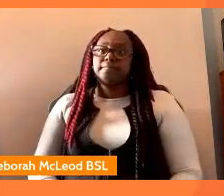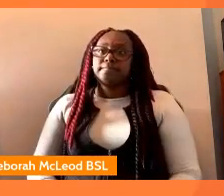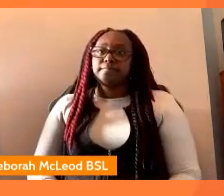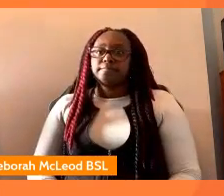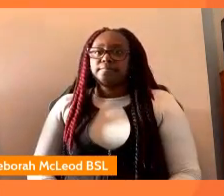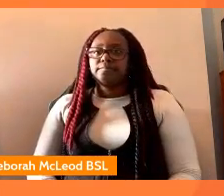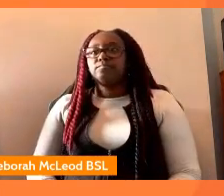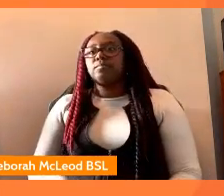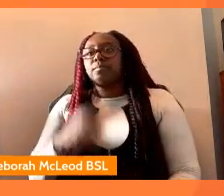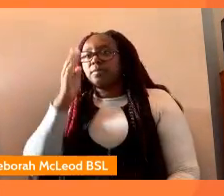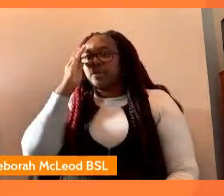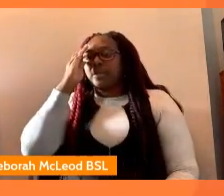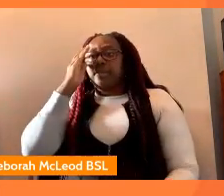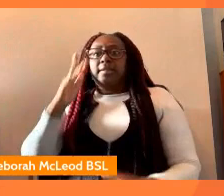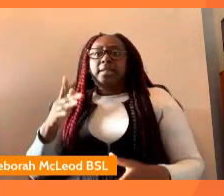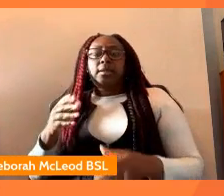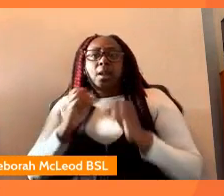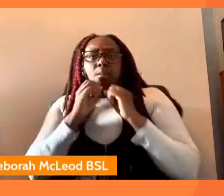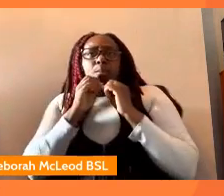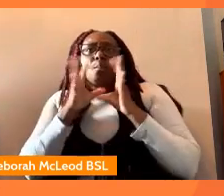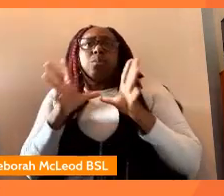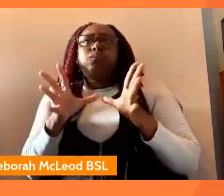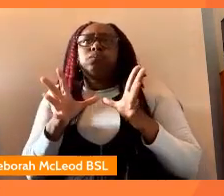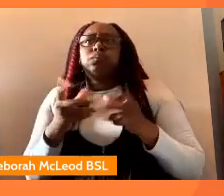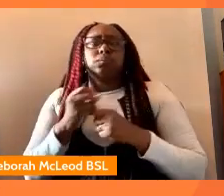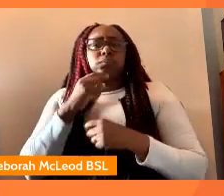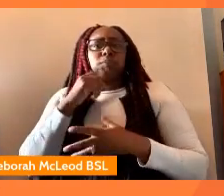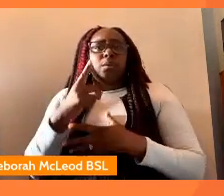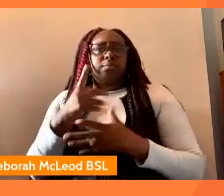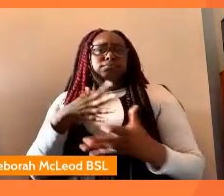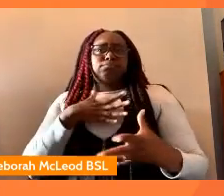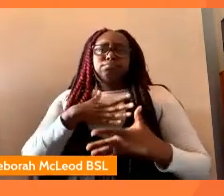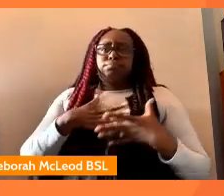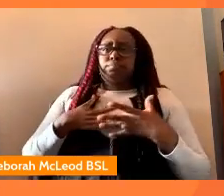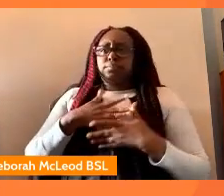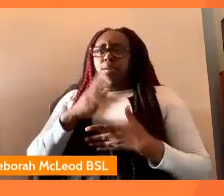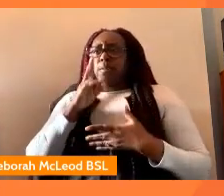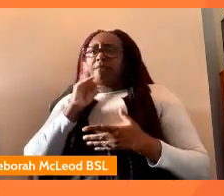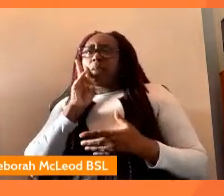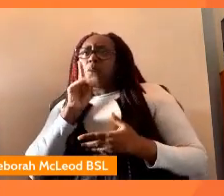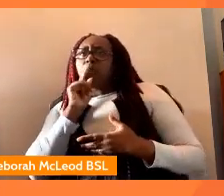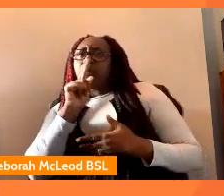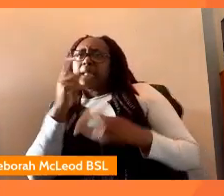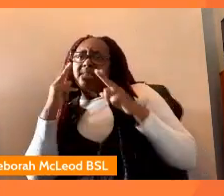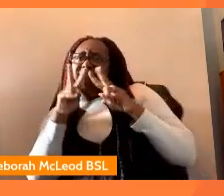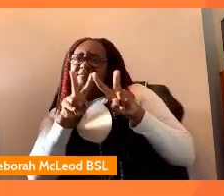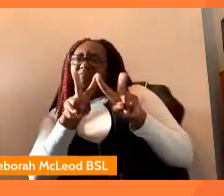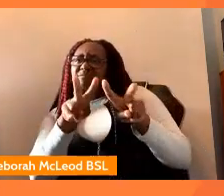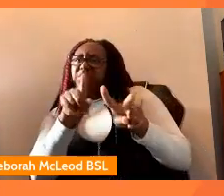There was Blowing Off Steam. This is a screen grab from the stereoscopic view before it gets injected